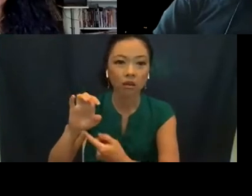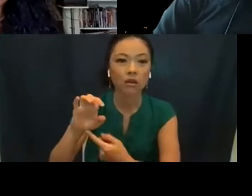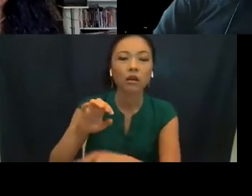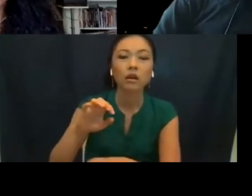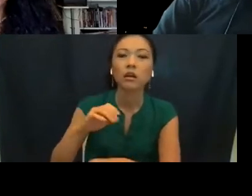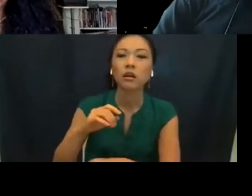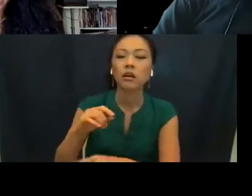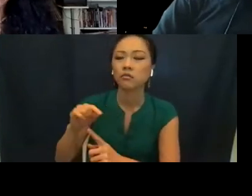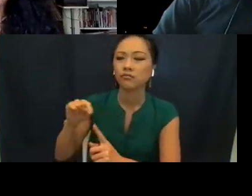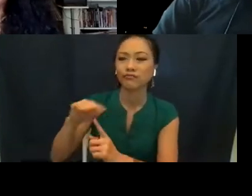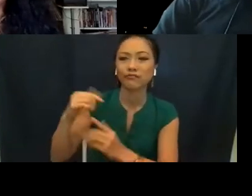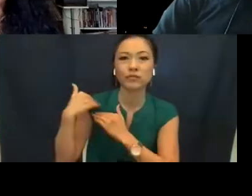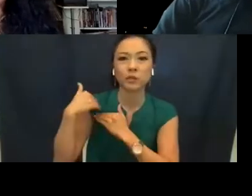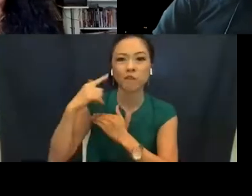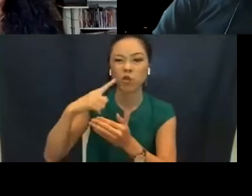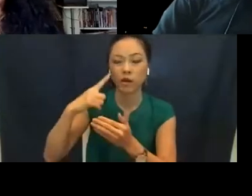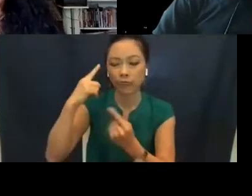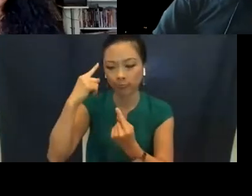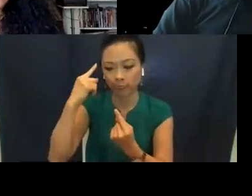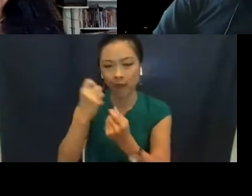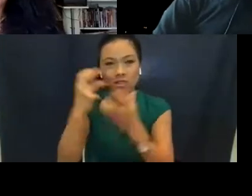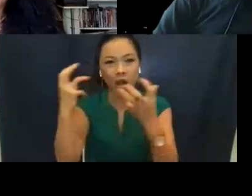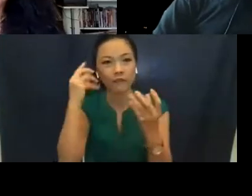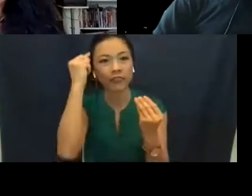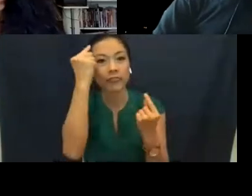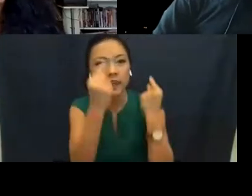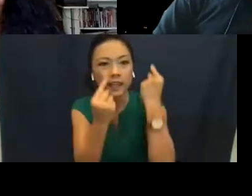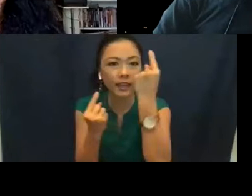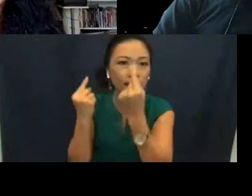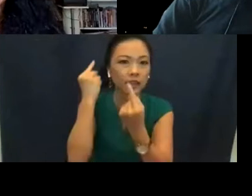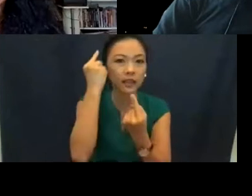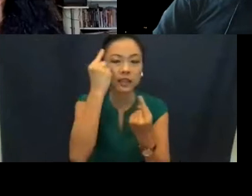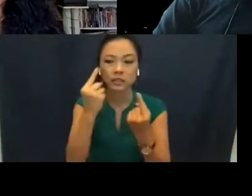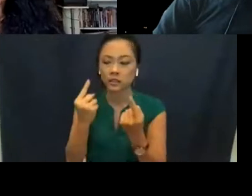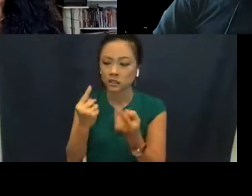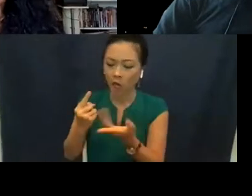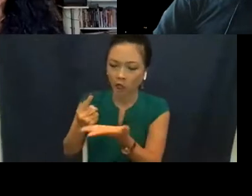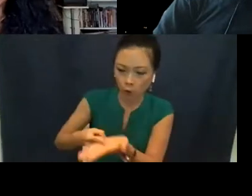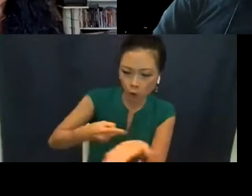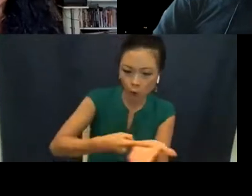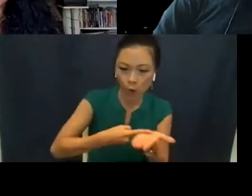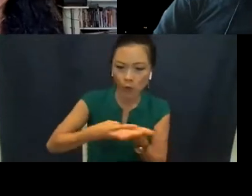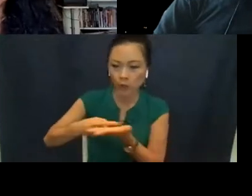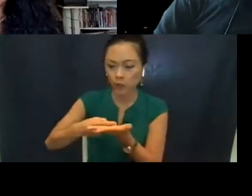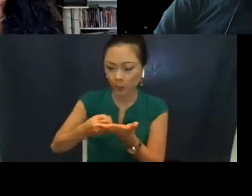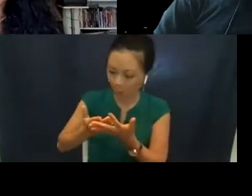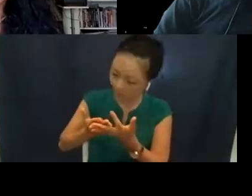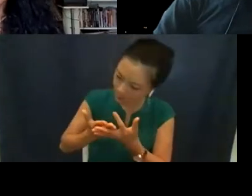through a lot of things we are dealing with and developing it, so part of this is as there